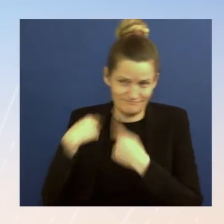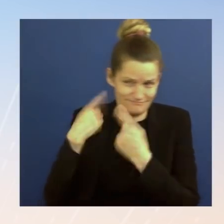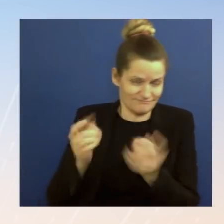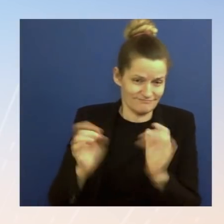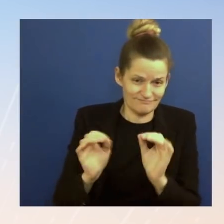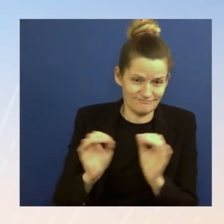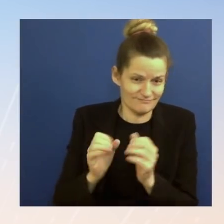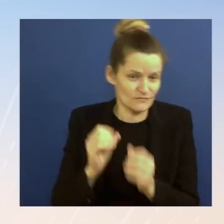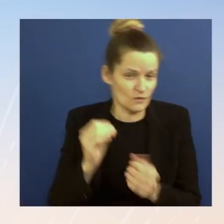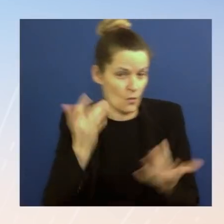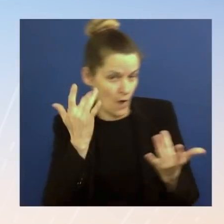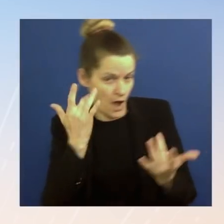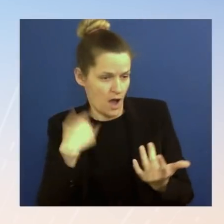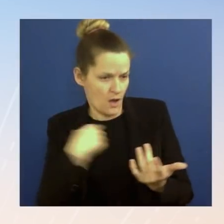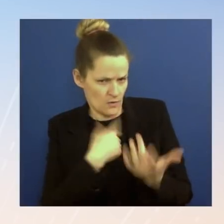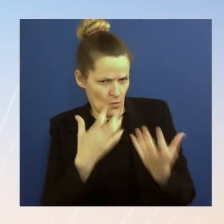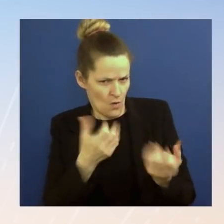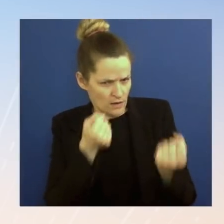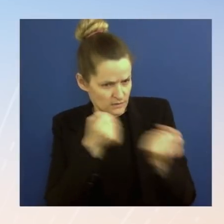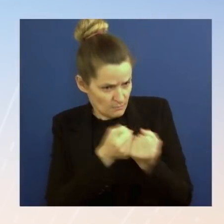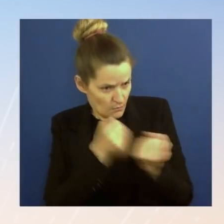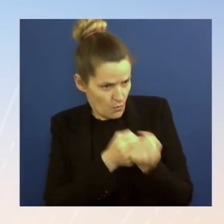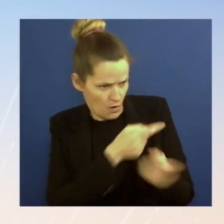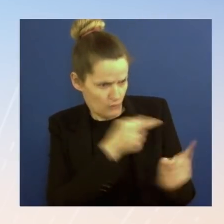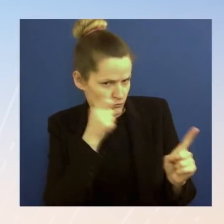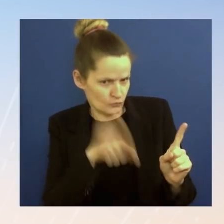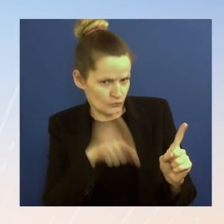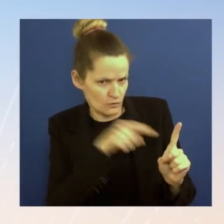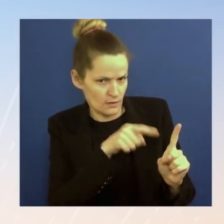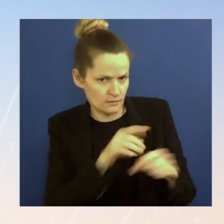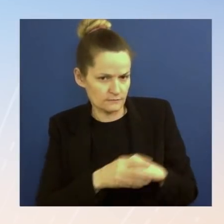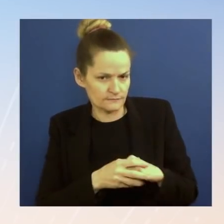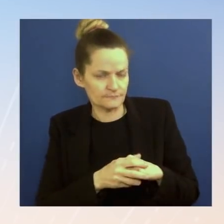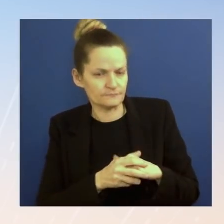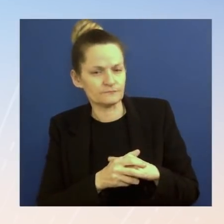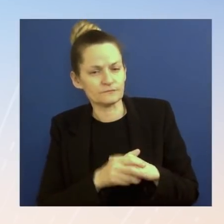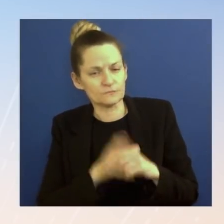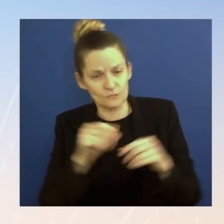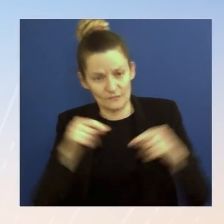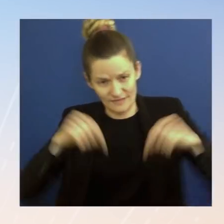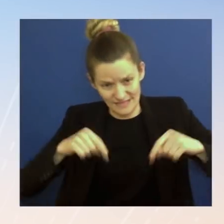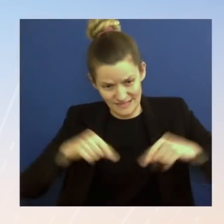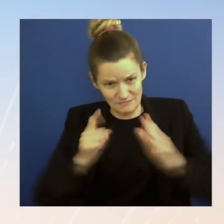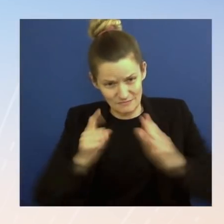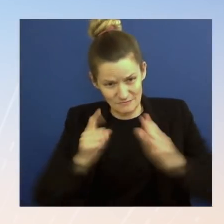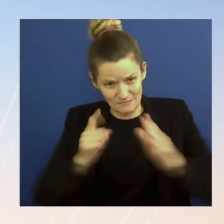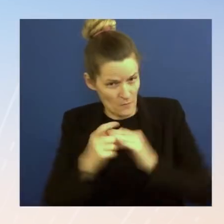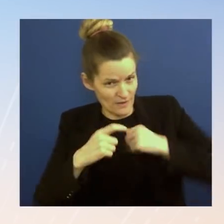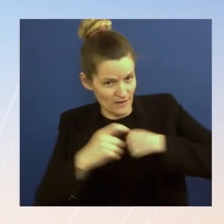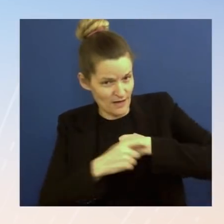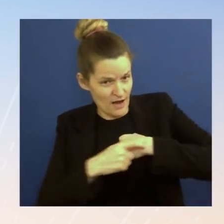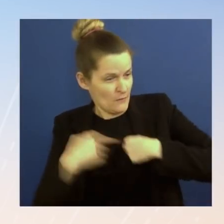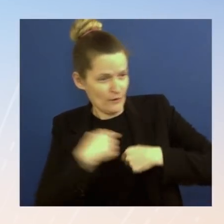So I would say that, at this moment in time, we have been hardly on the sidelines. We have been leading this effort around the world to respond